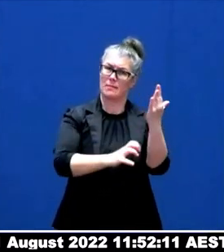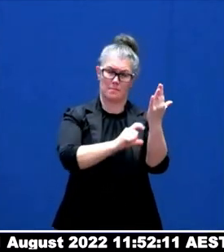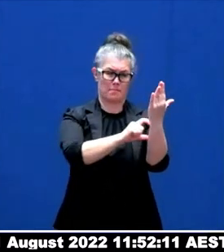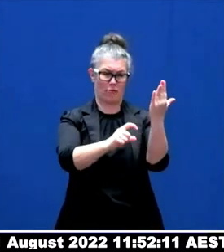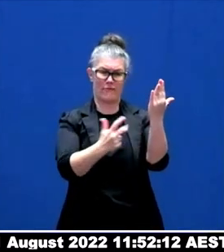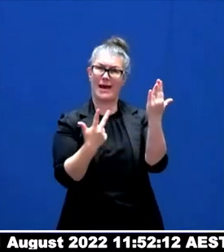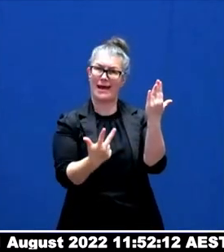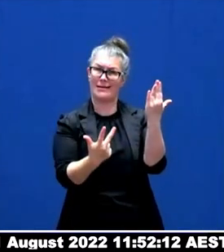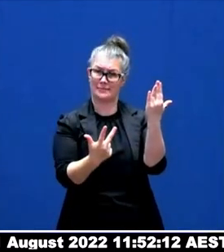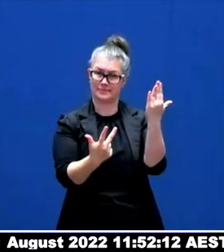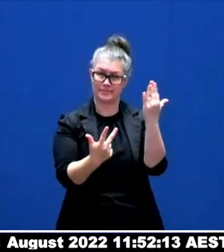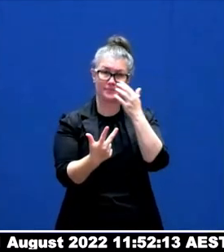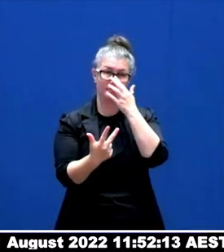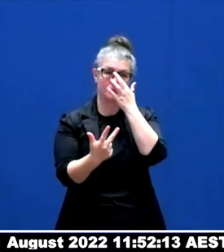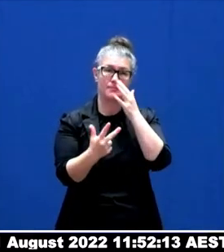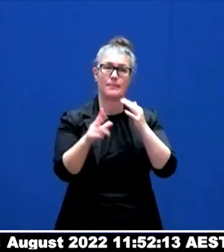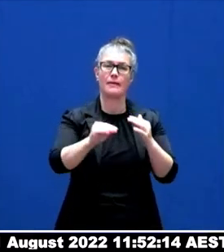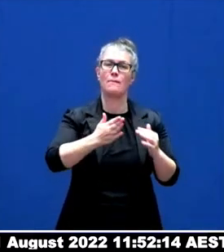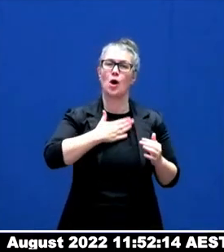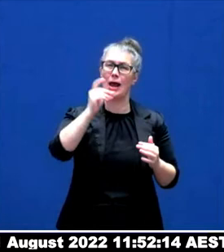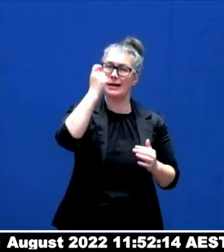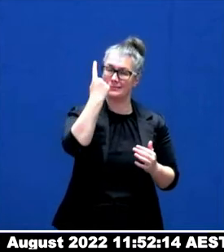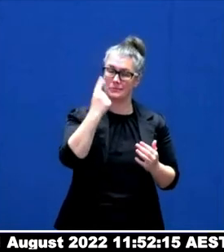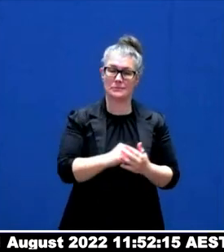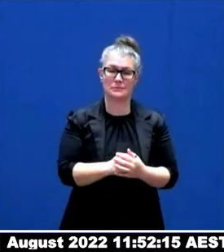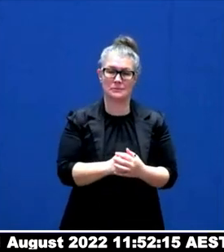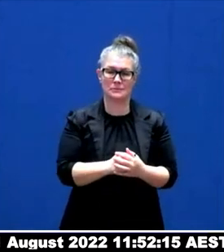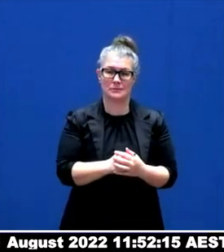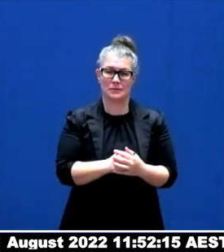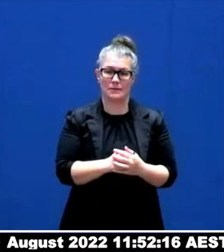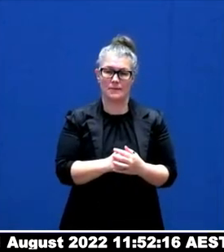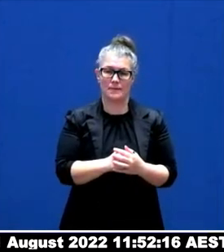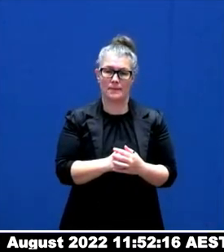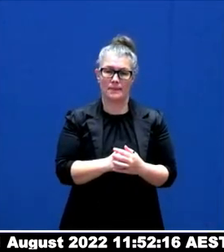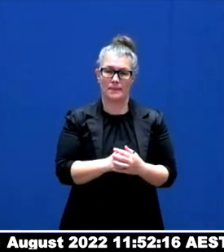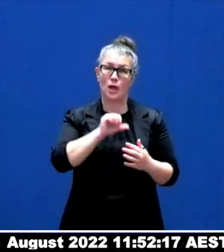As I understand it, this takes it from your particular functions into what the